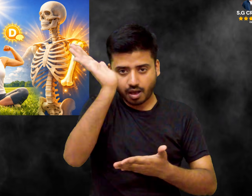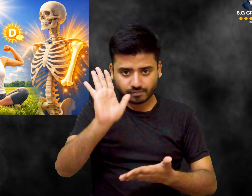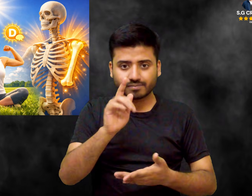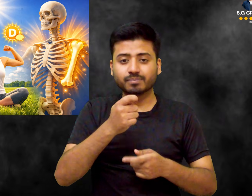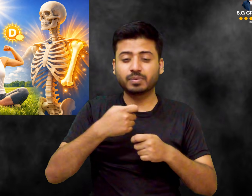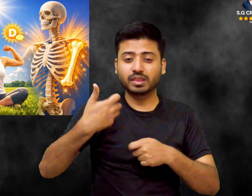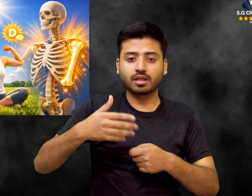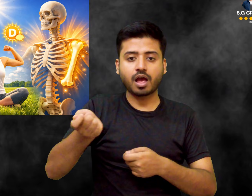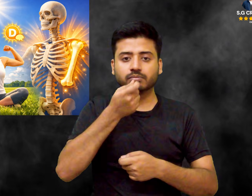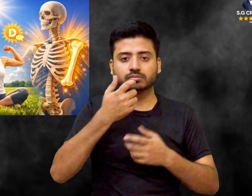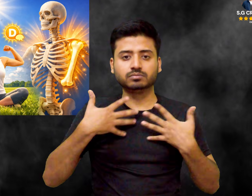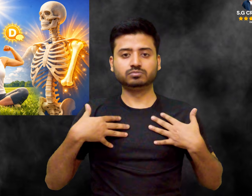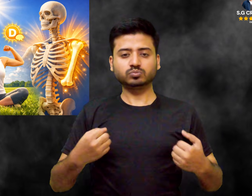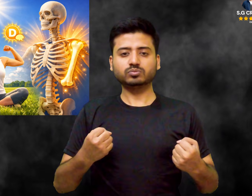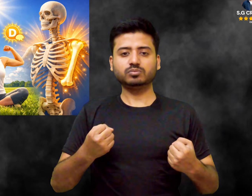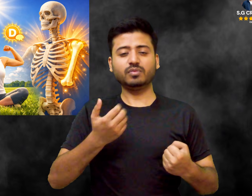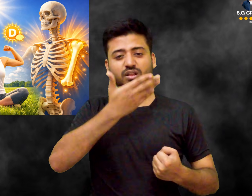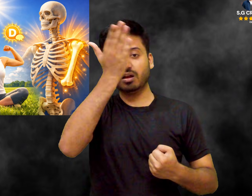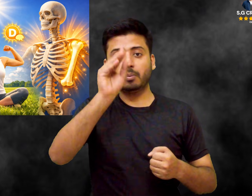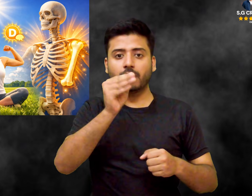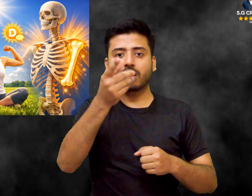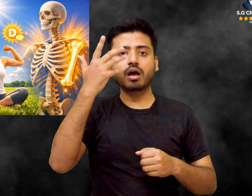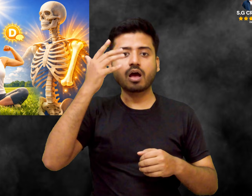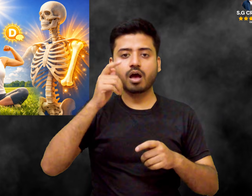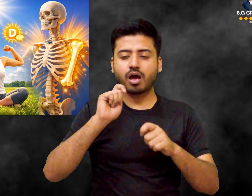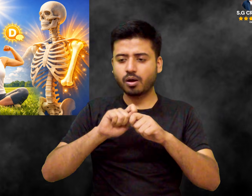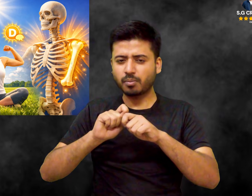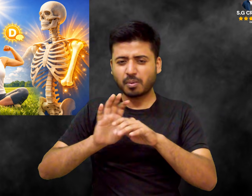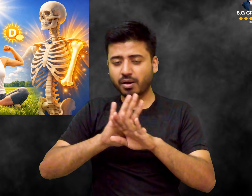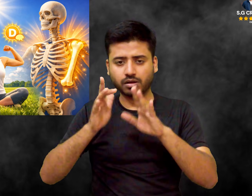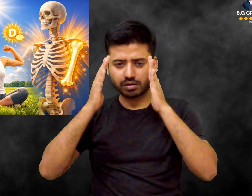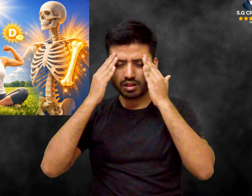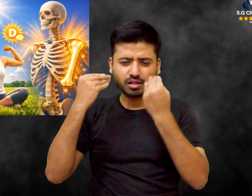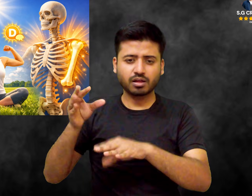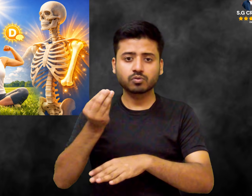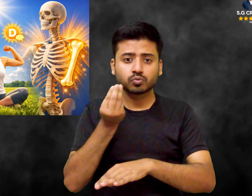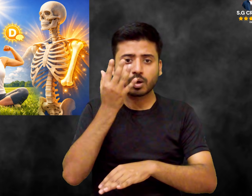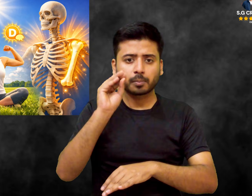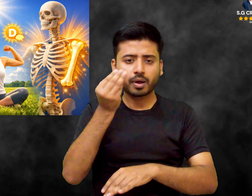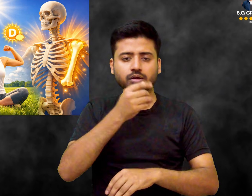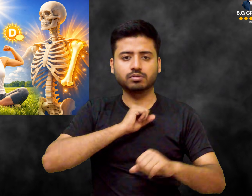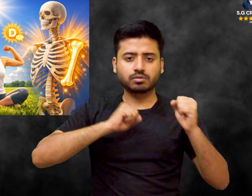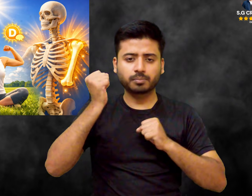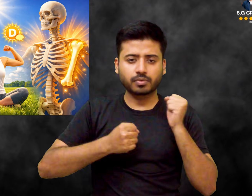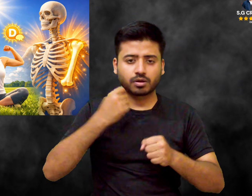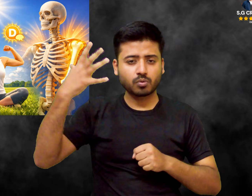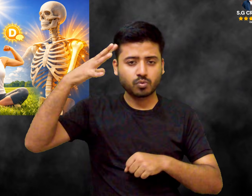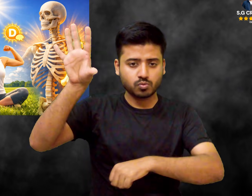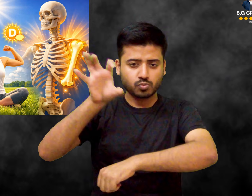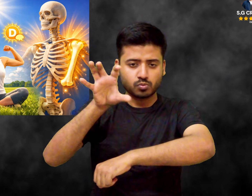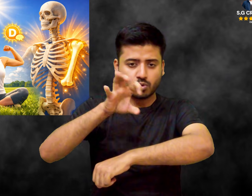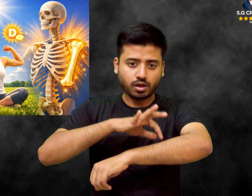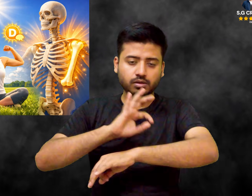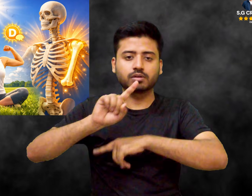but you must avoid excessive doses. Safe upper limit for healthy adults, taking 4,000 IU,